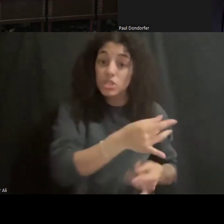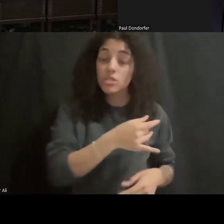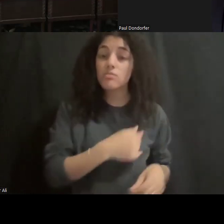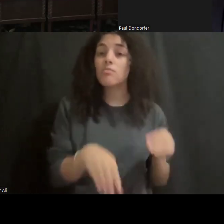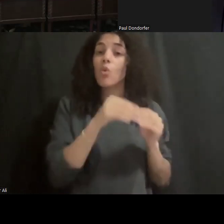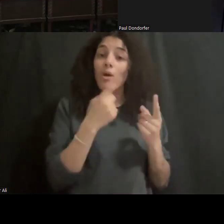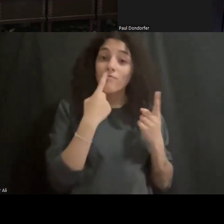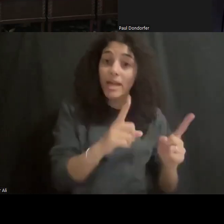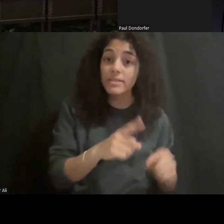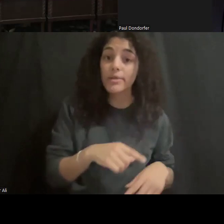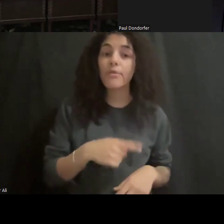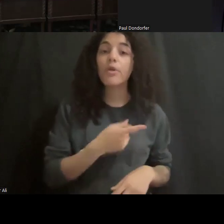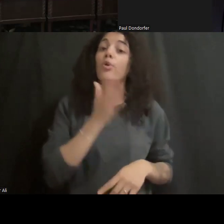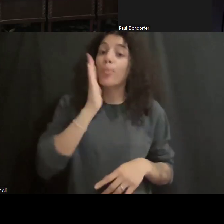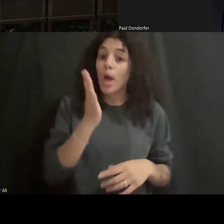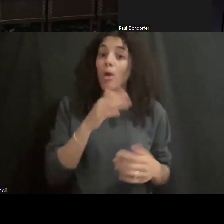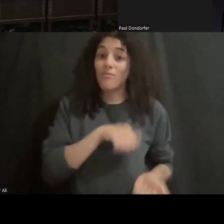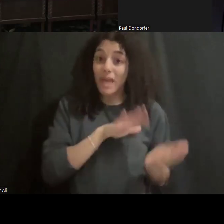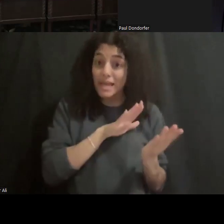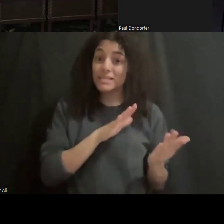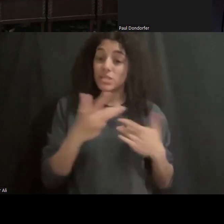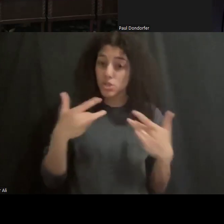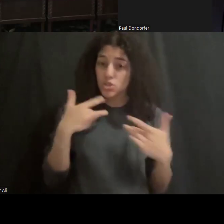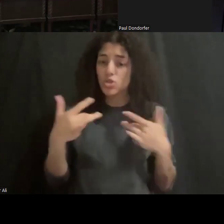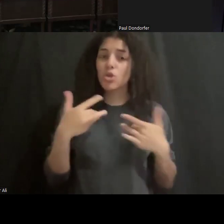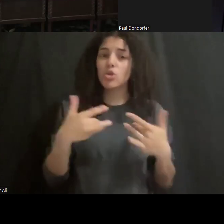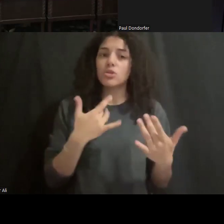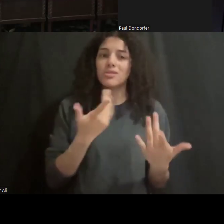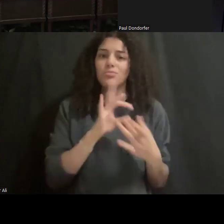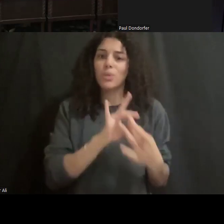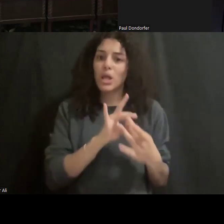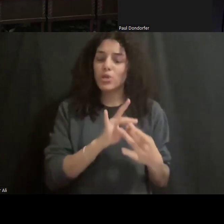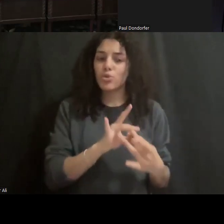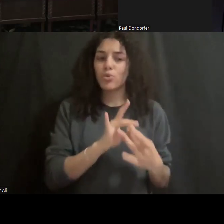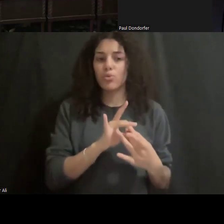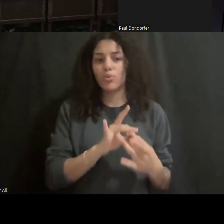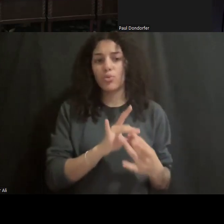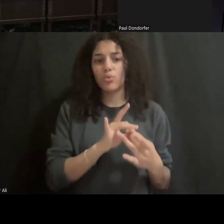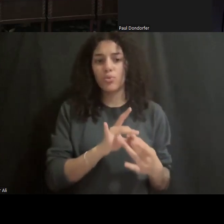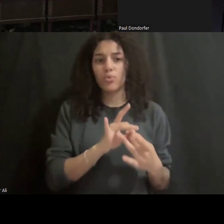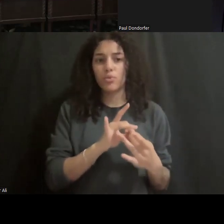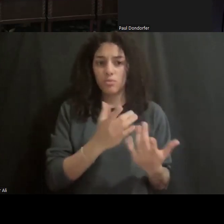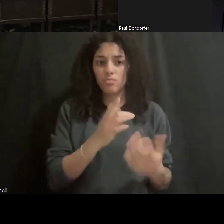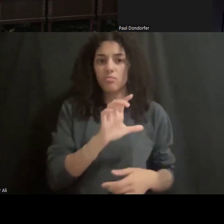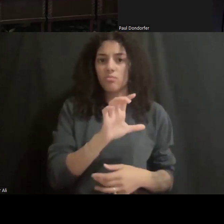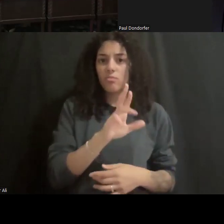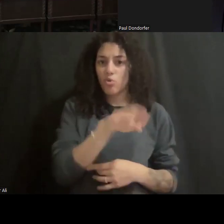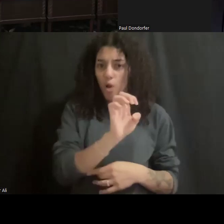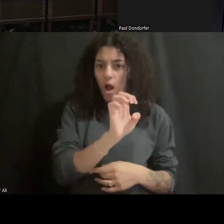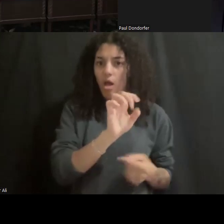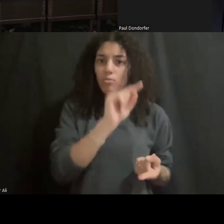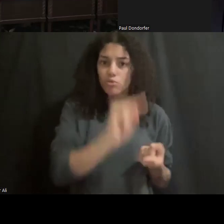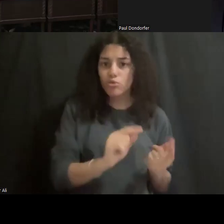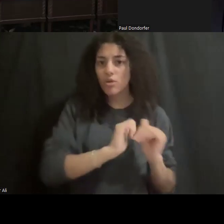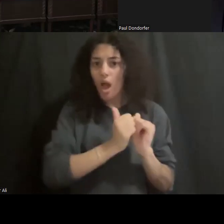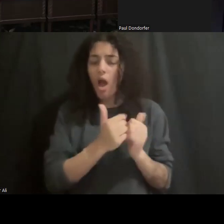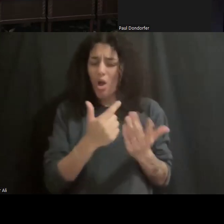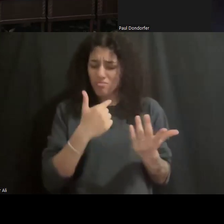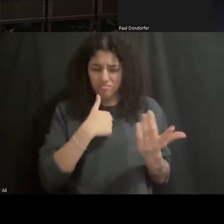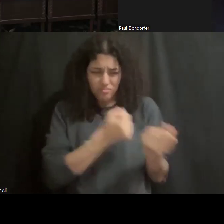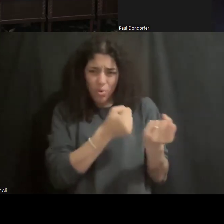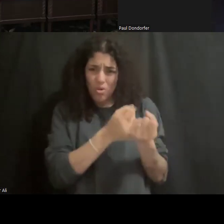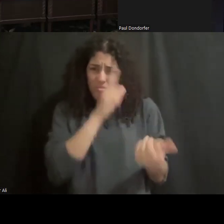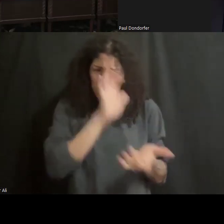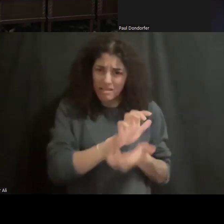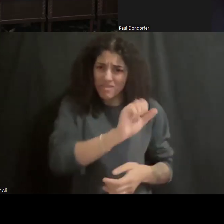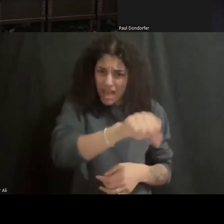and it will address a lot of the concerns about stemming crime the concerns of my constituents